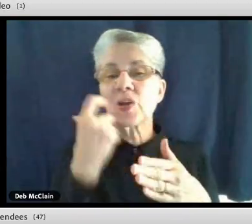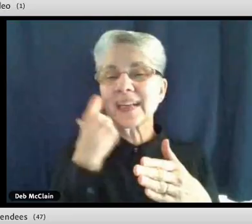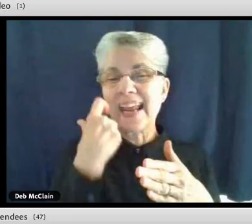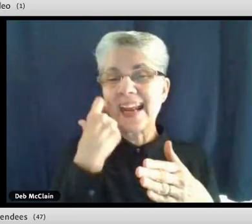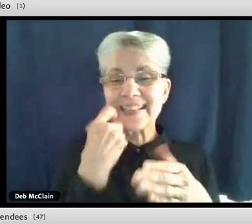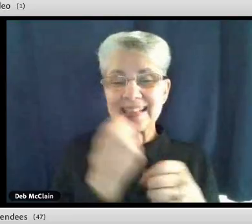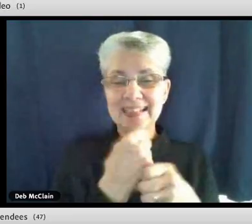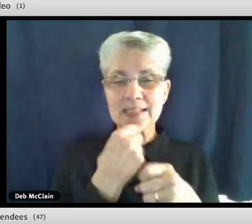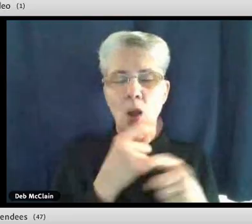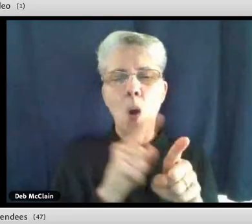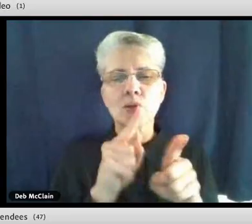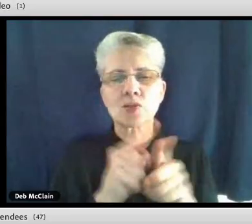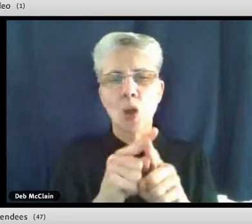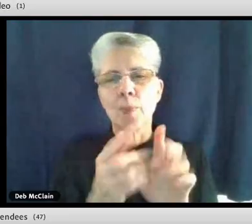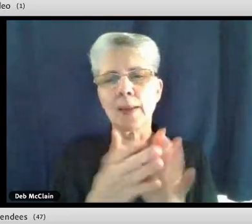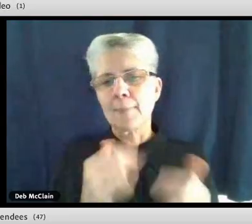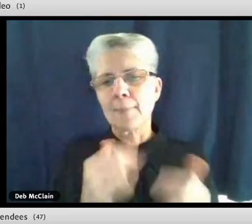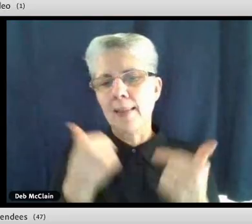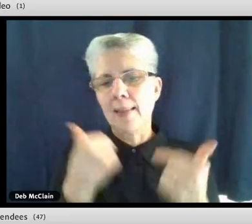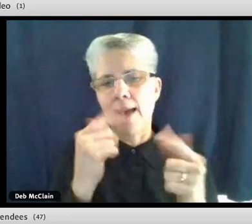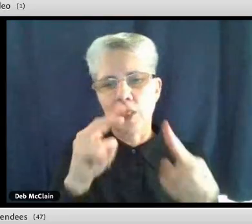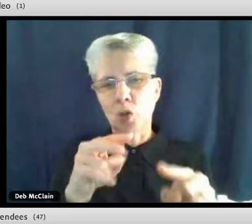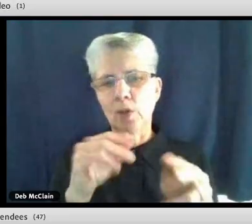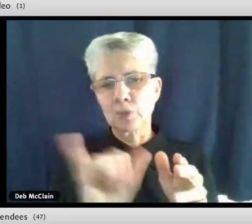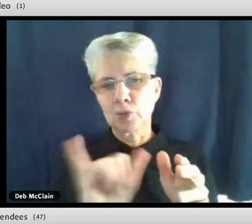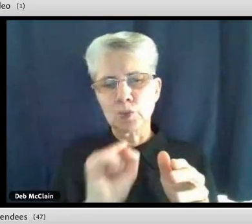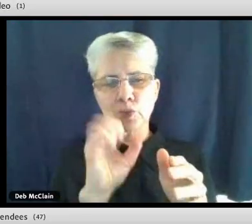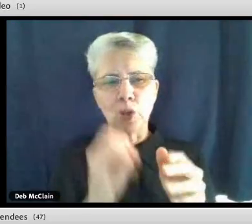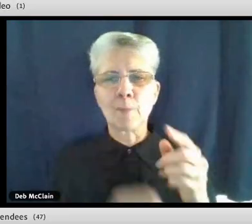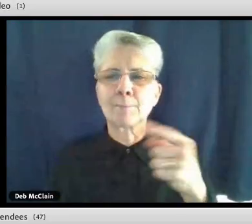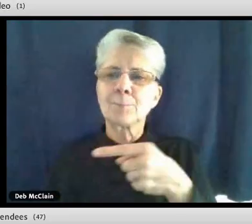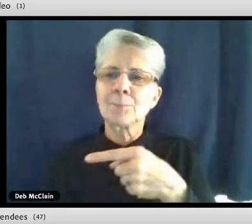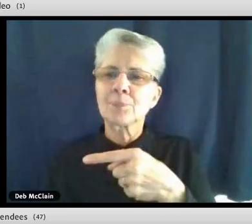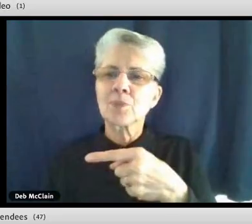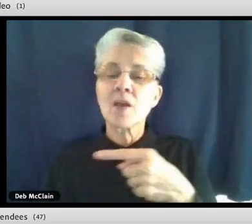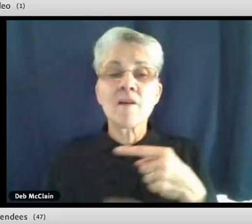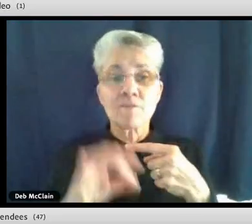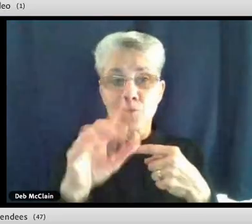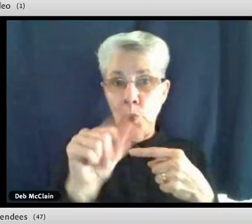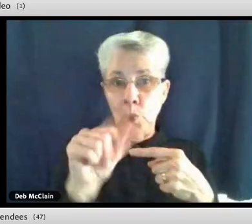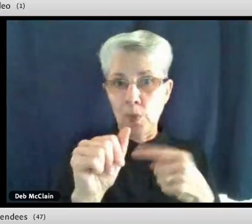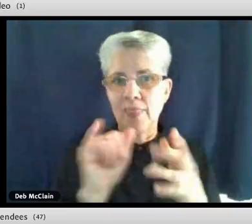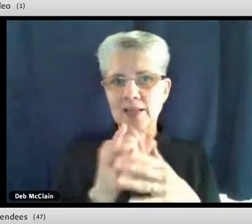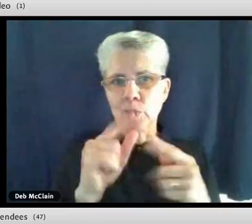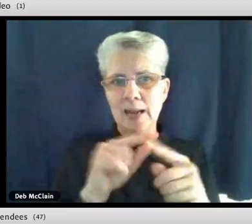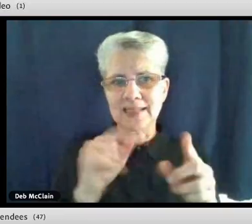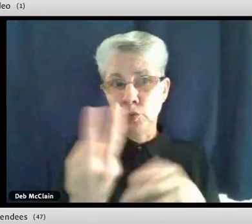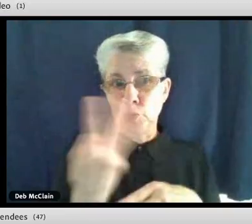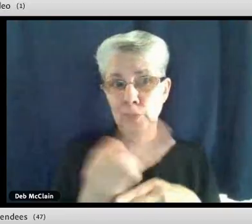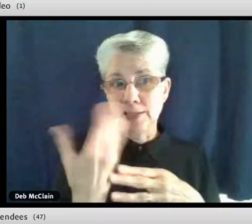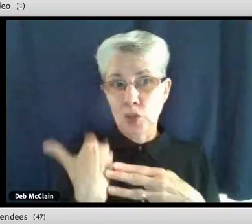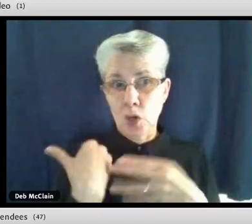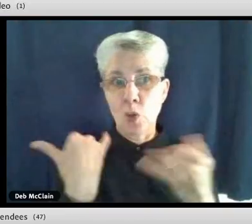but we're also going to go live and look at them. So this is for Florida, and this is when I did it a couple days ago,